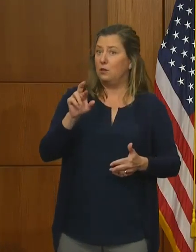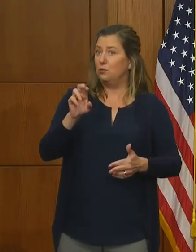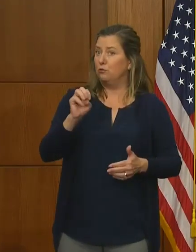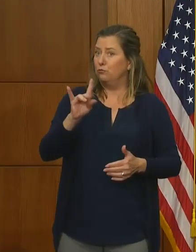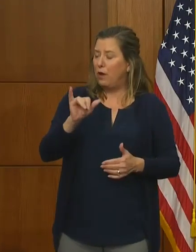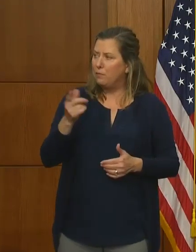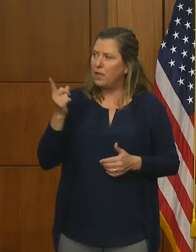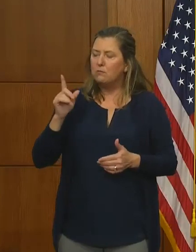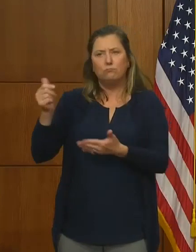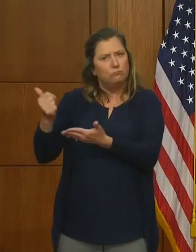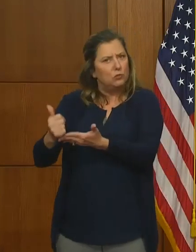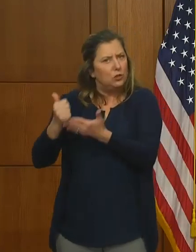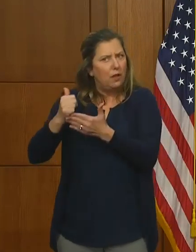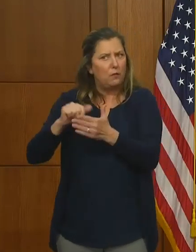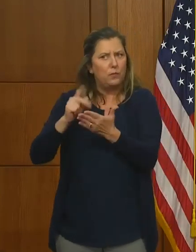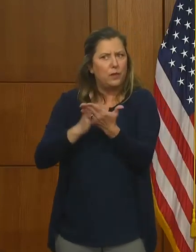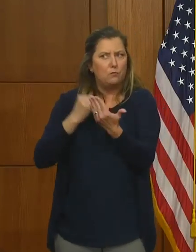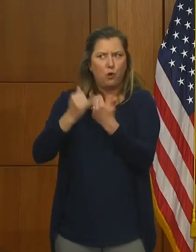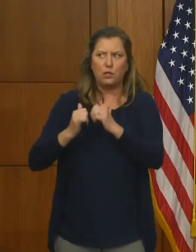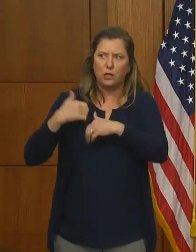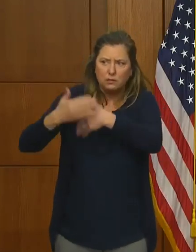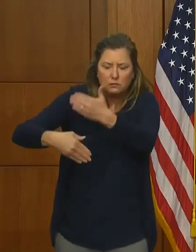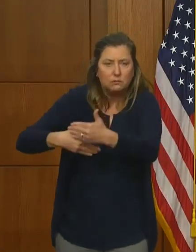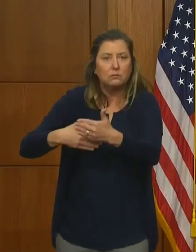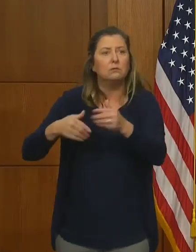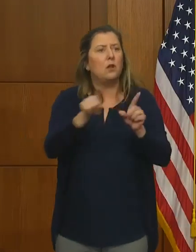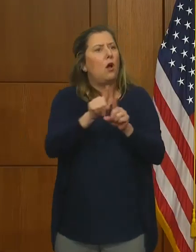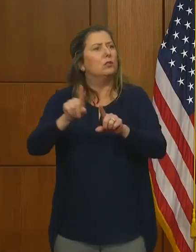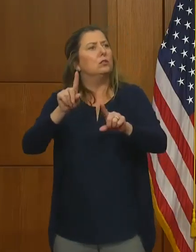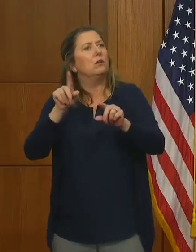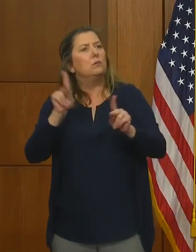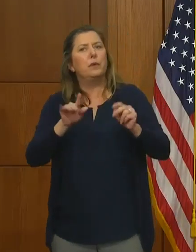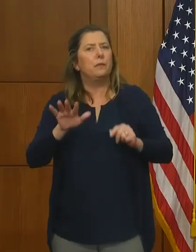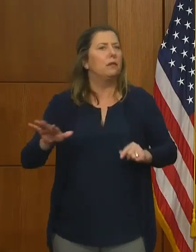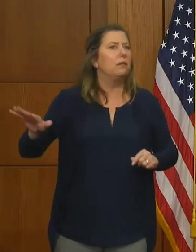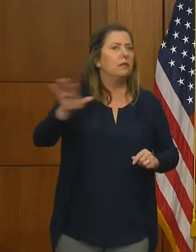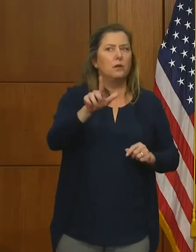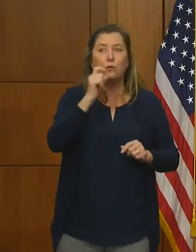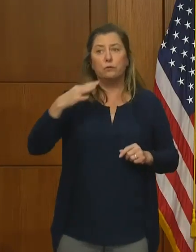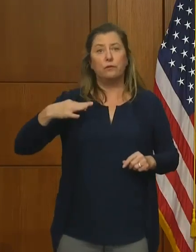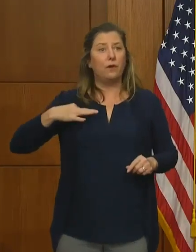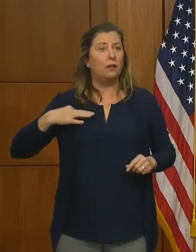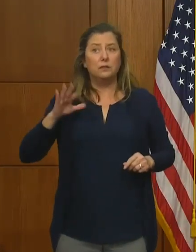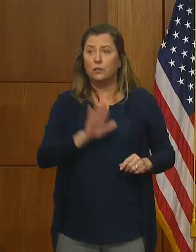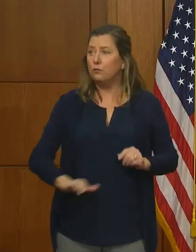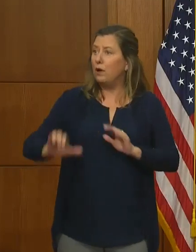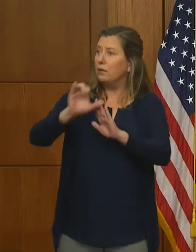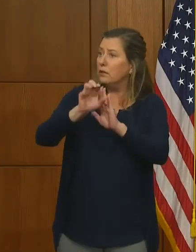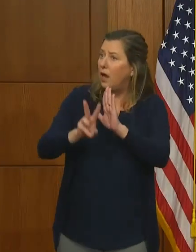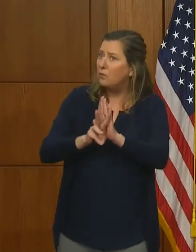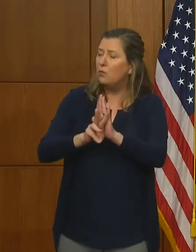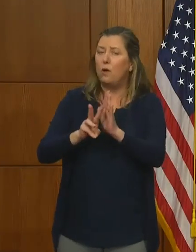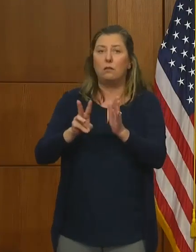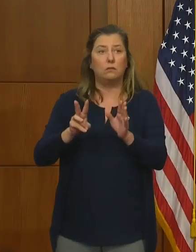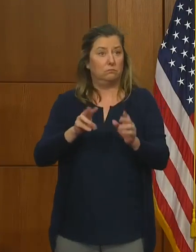TAKE THIS OPPORTUNITY TO THANK DR RAMBLING- FOR HELPING WITH THIS PROJECT- AND ALSO THE